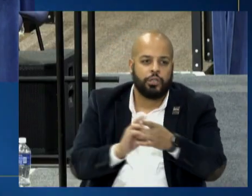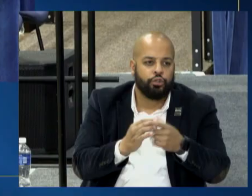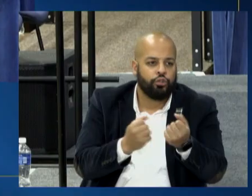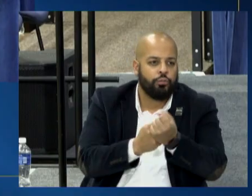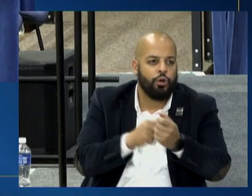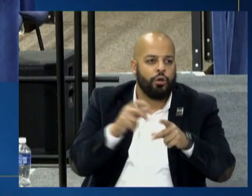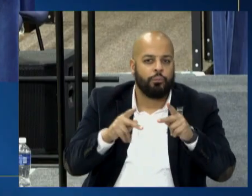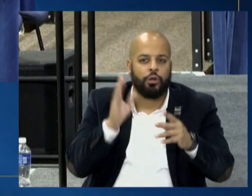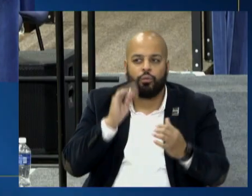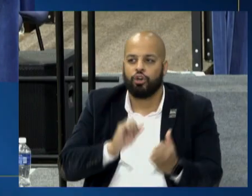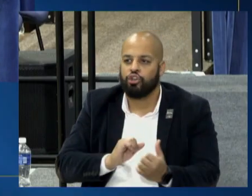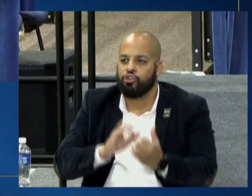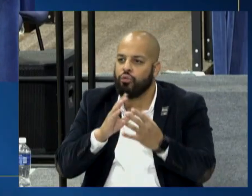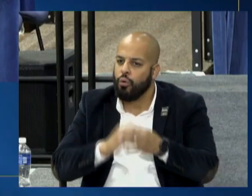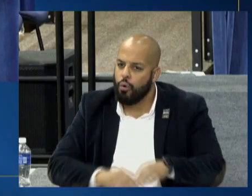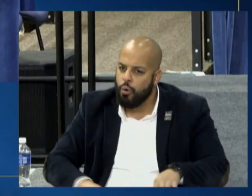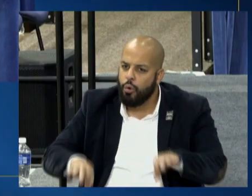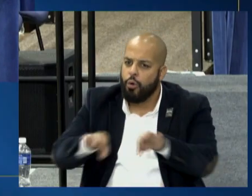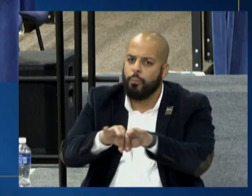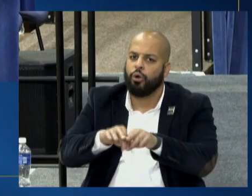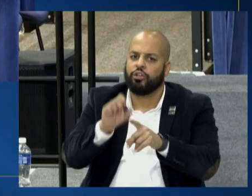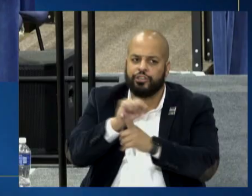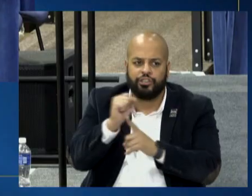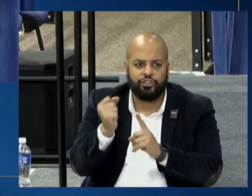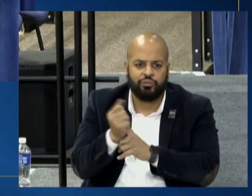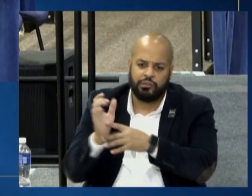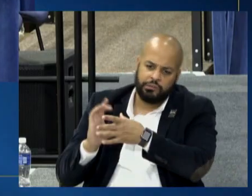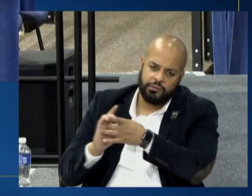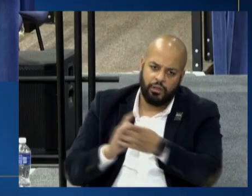vital conditions of health, wellbeing, and justice. To me, the -- actually,